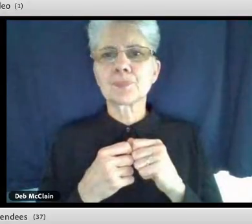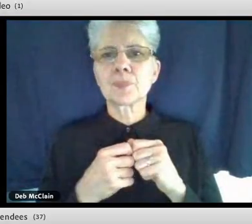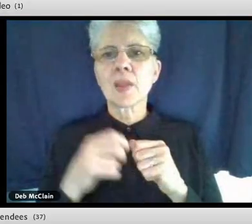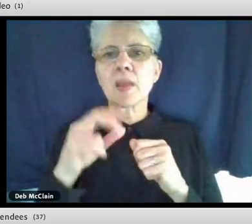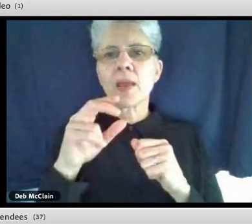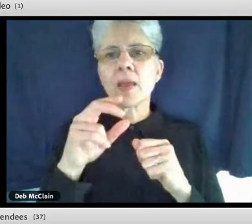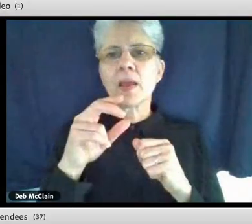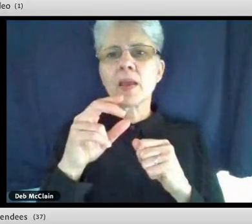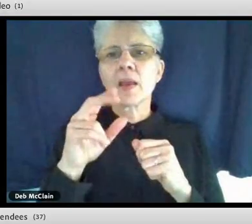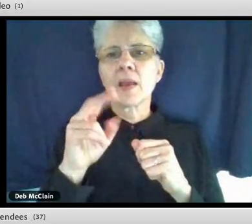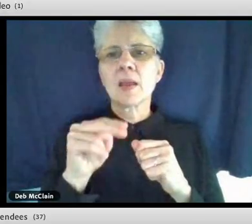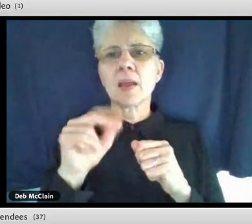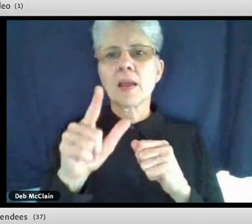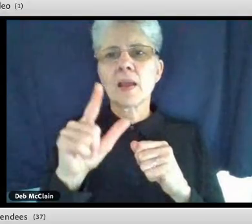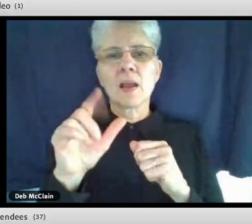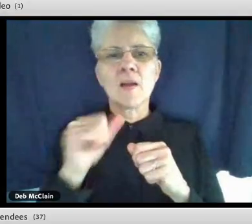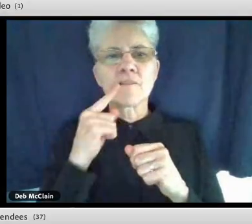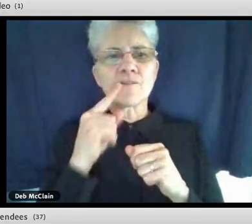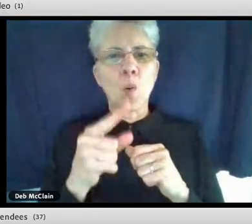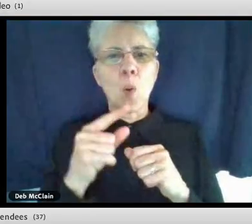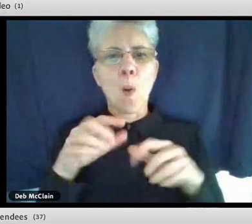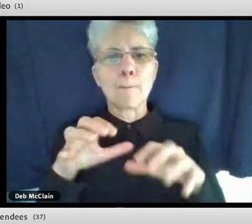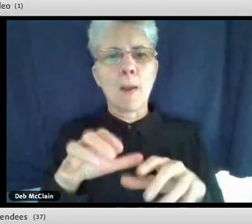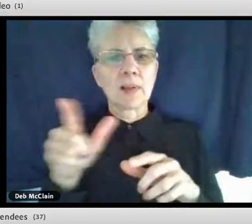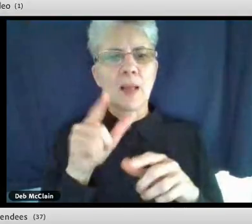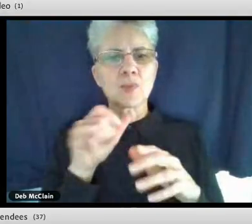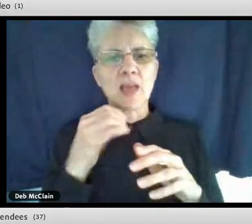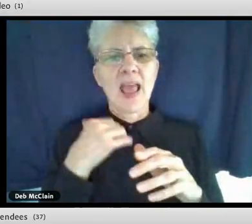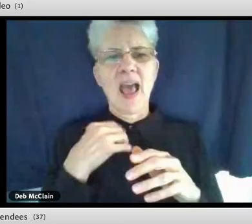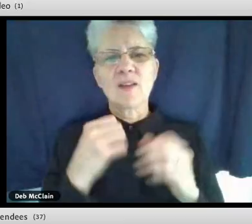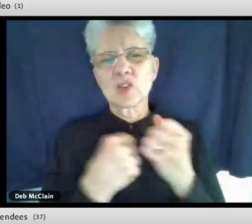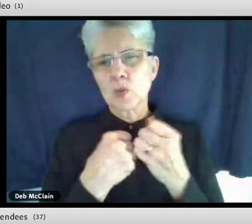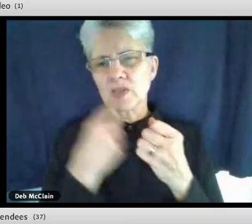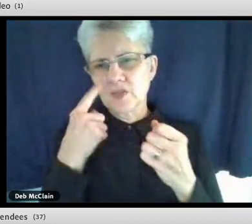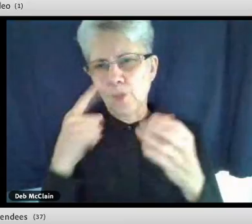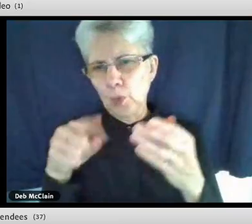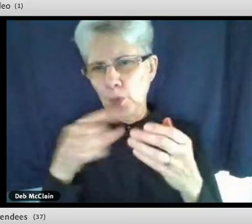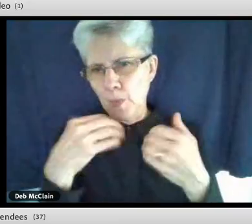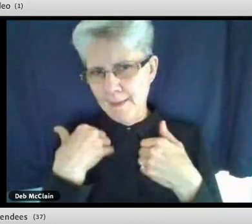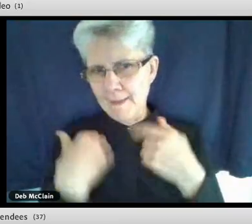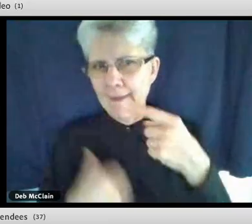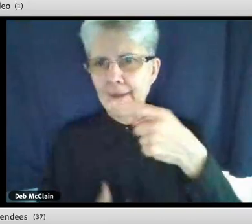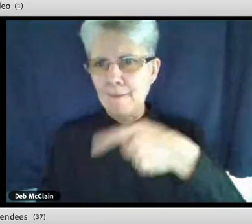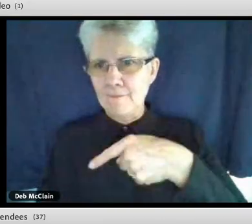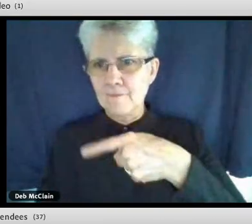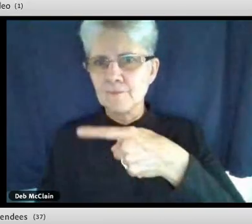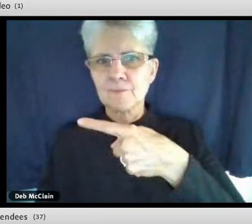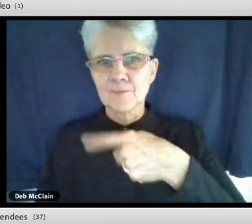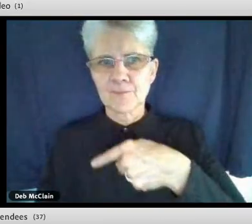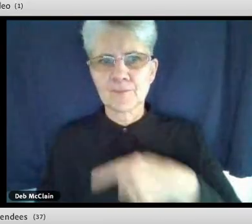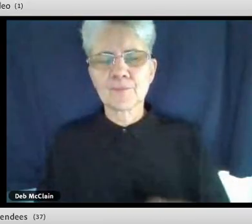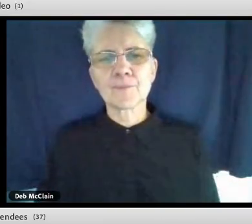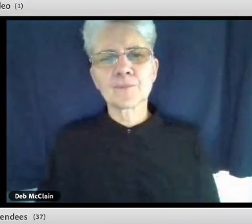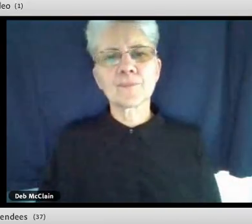and it's "A Guide to COVID-19 for Public Libraries." Again, they've got some sources there for you.